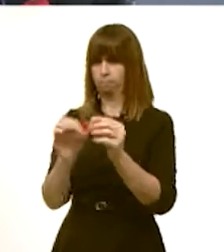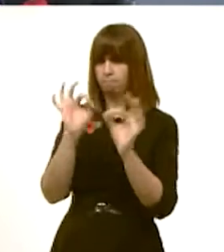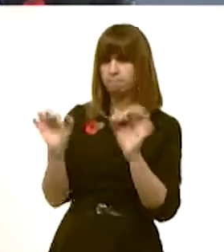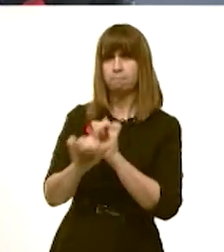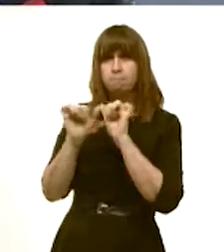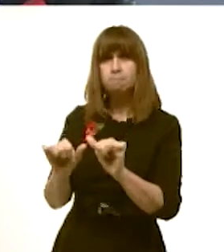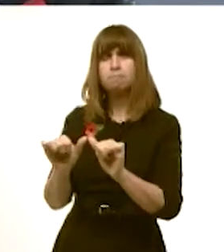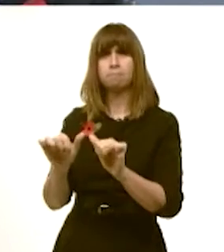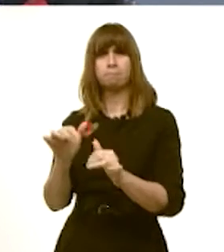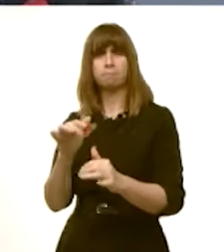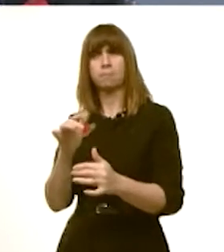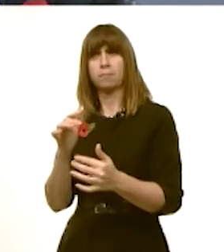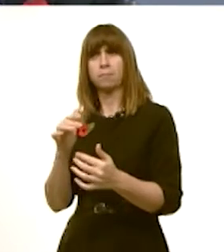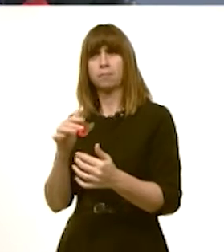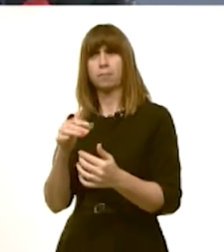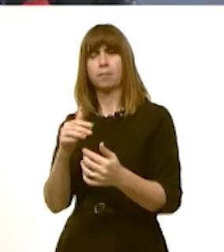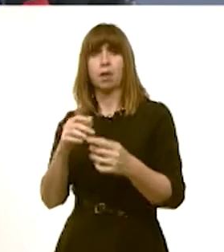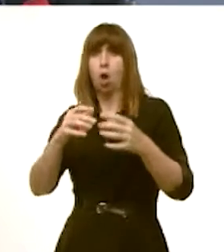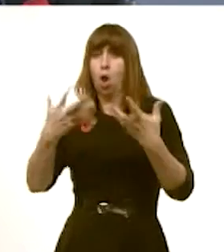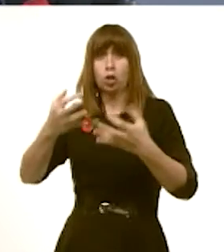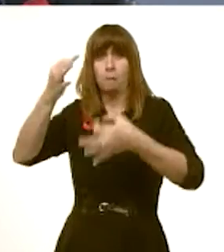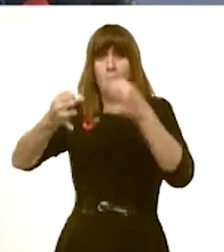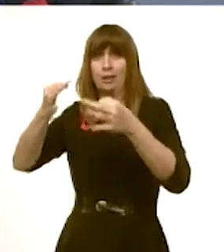that took place in this place earlier this year.